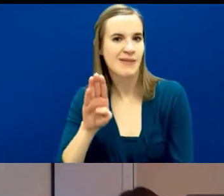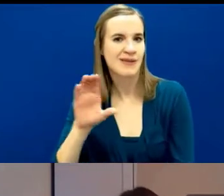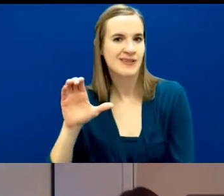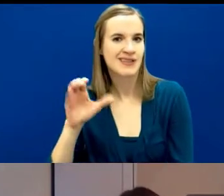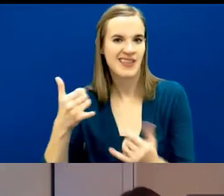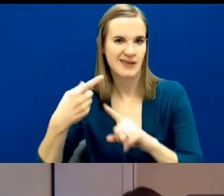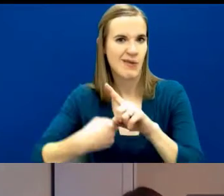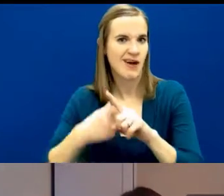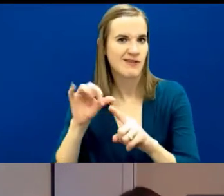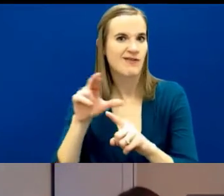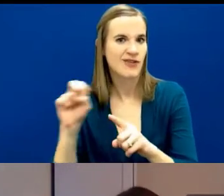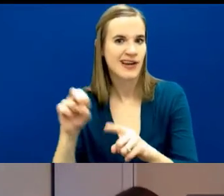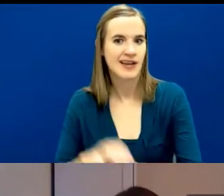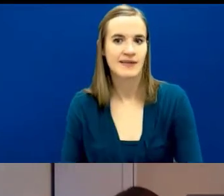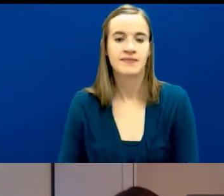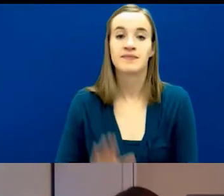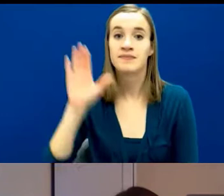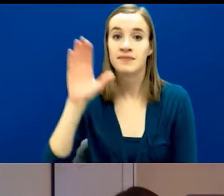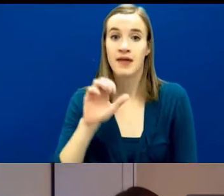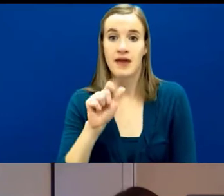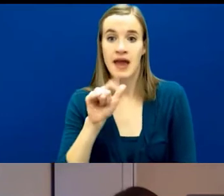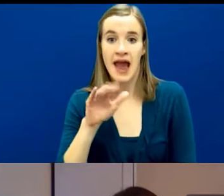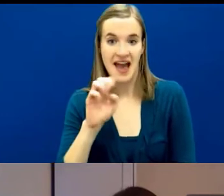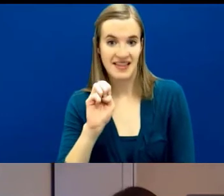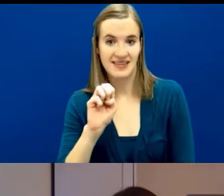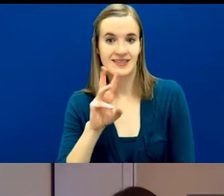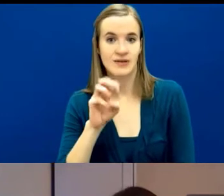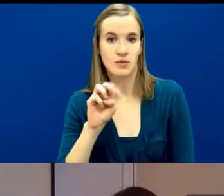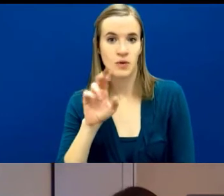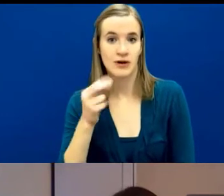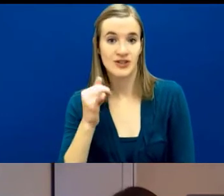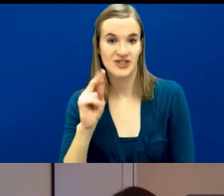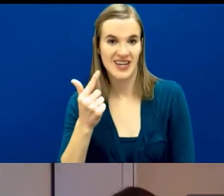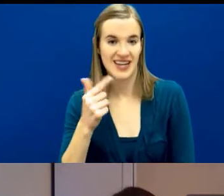Alice: Annette, this is Alice Wirsching. I emailed you a while ago about my